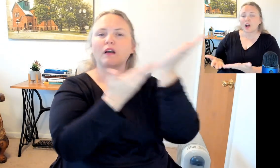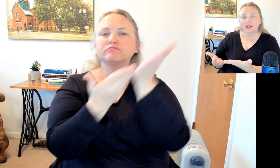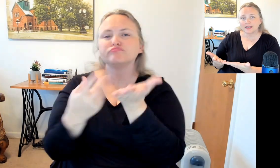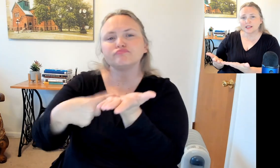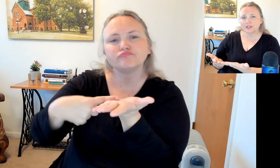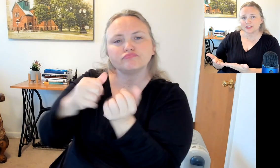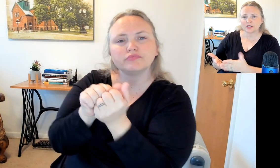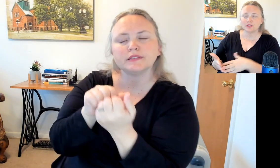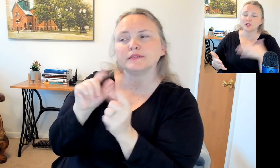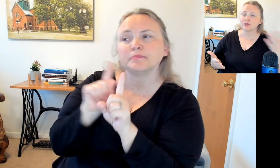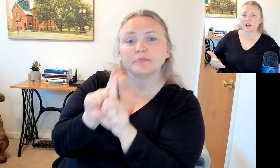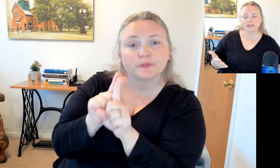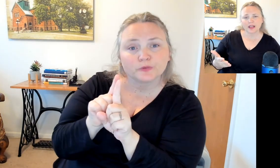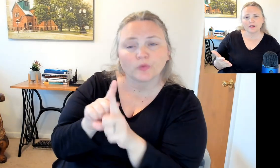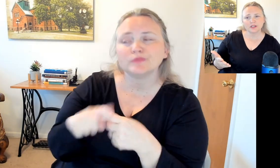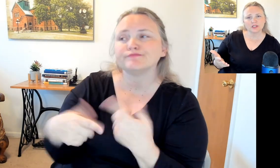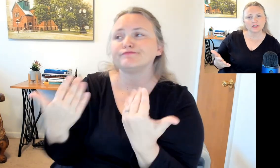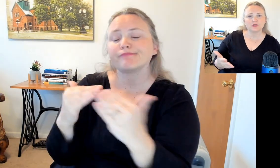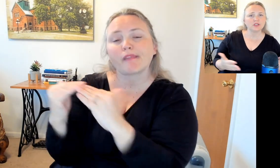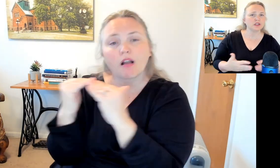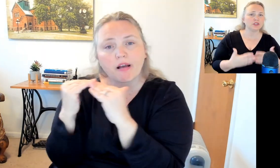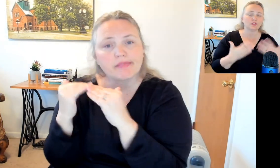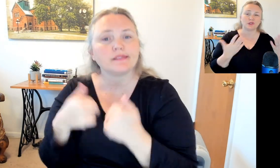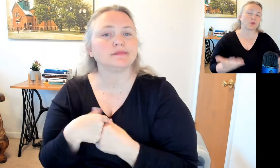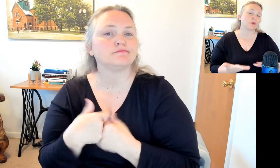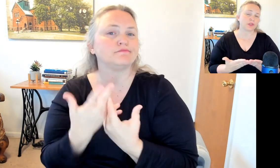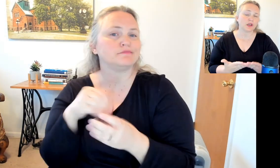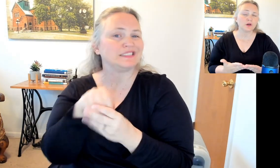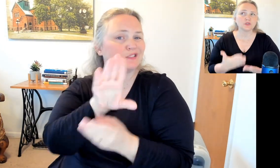colleague in your institution or outside of your institution. You could work with a coach.